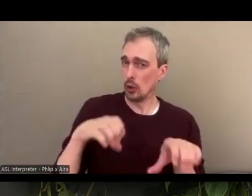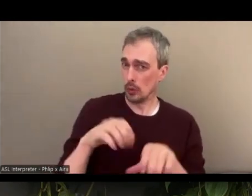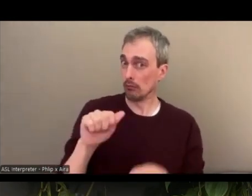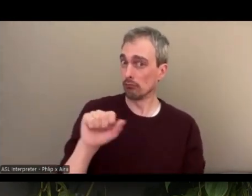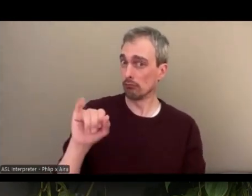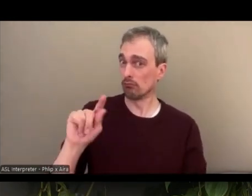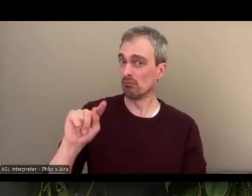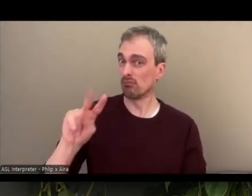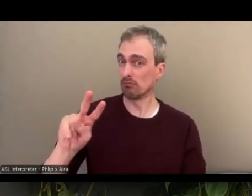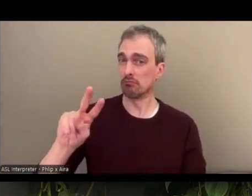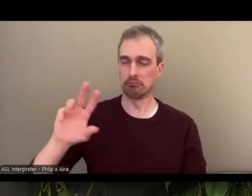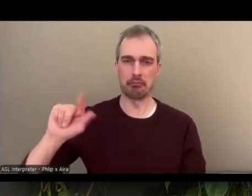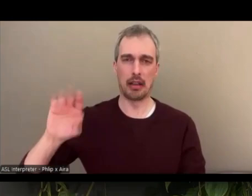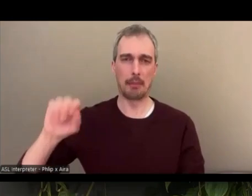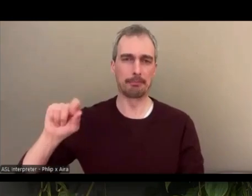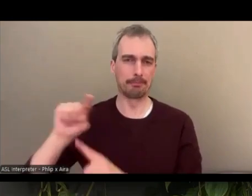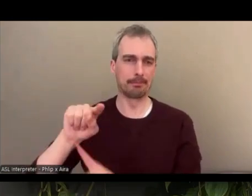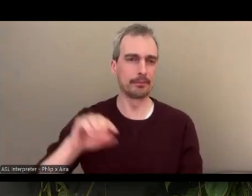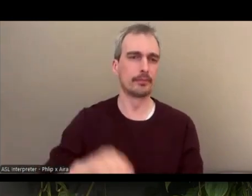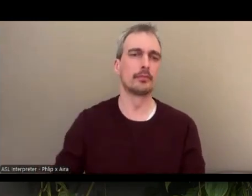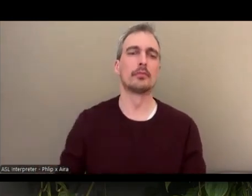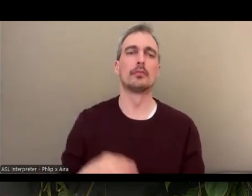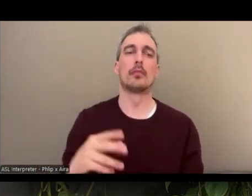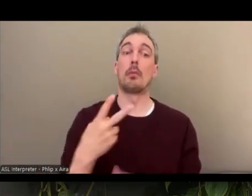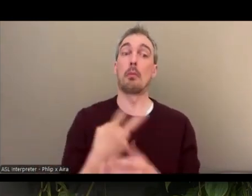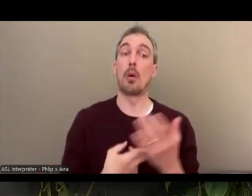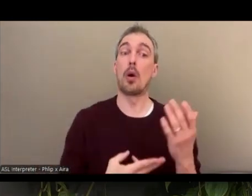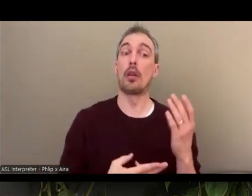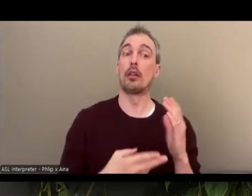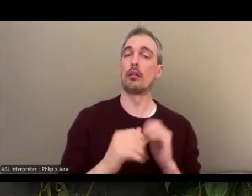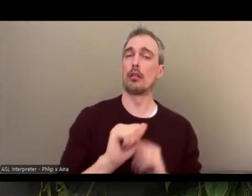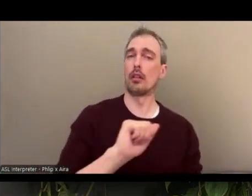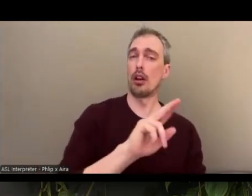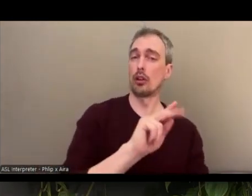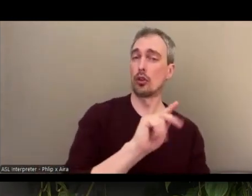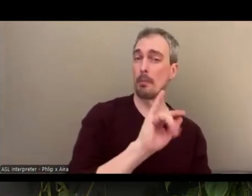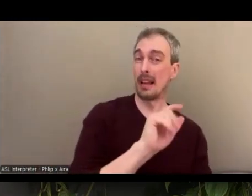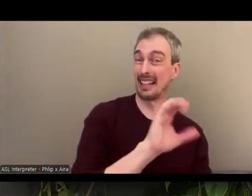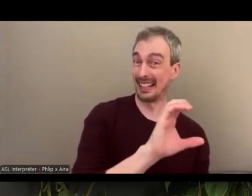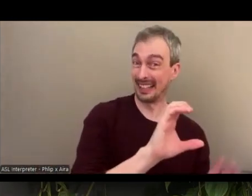So both automatic and automated tools are using and should probably be part of your process.